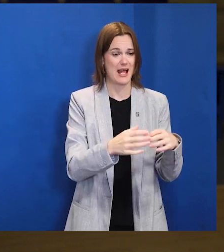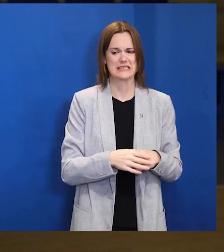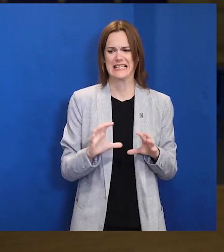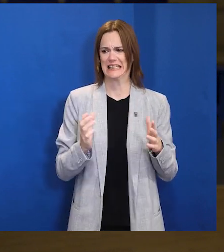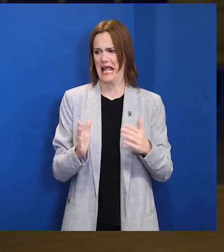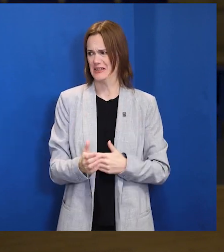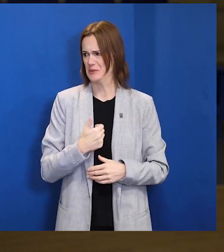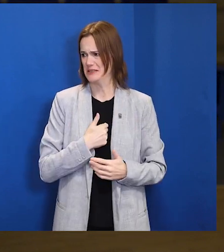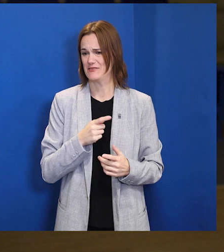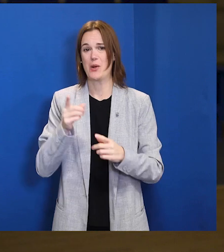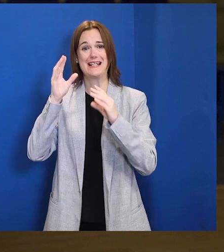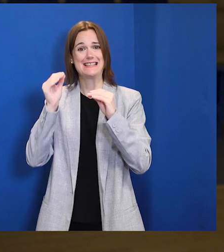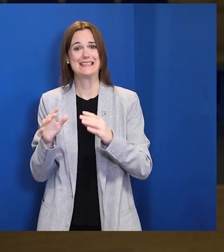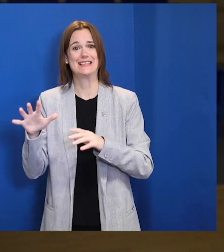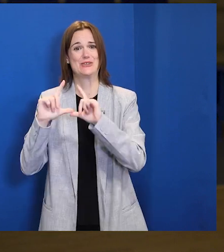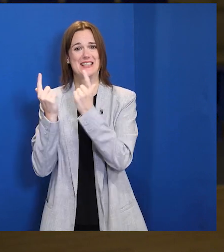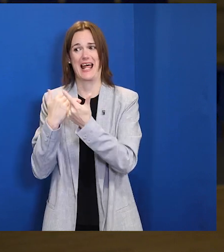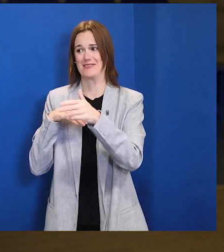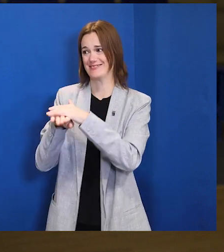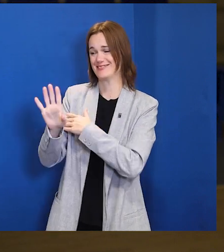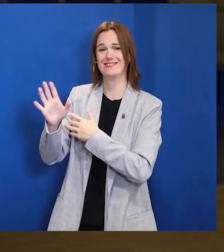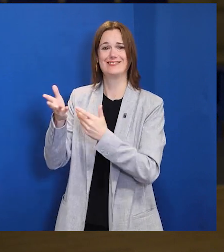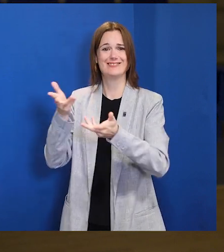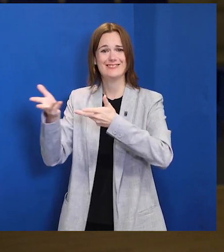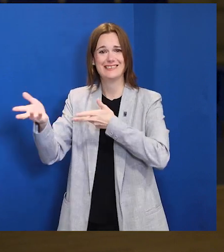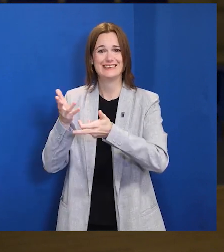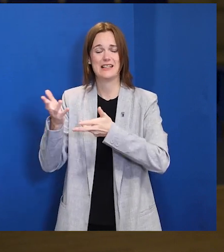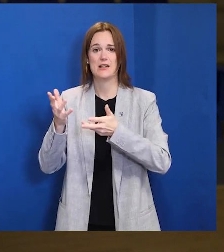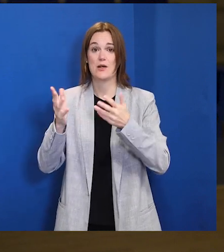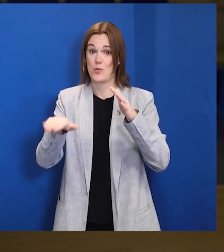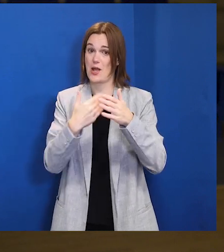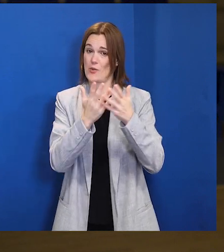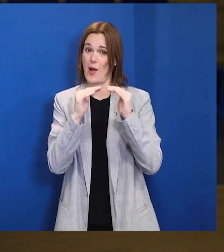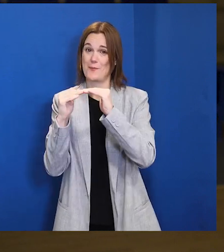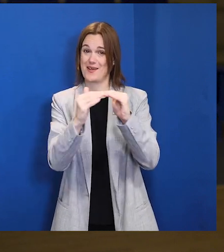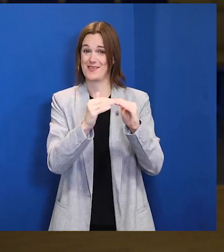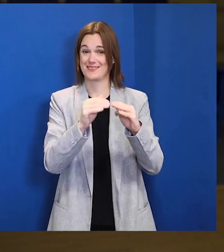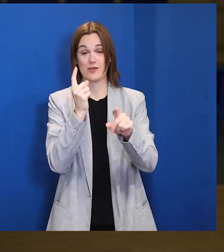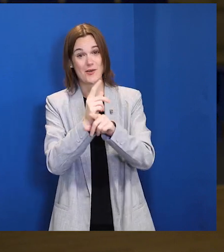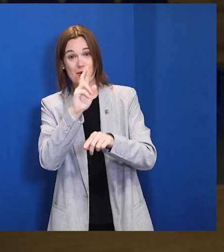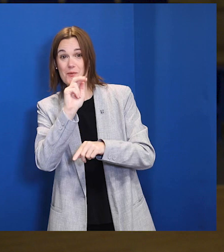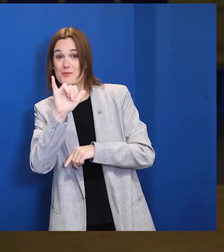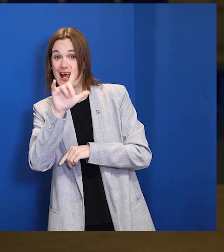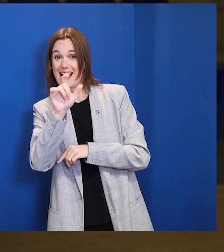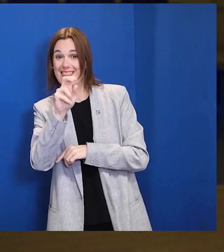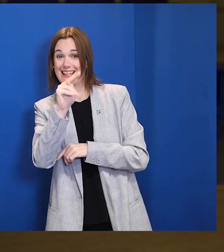with my classmates, in the classroom or go to the teacher's lounge to have lunch with them. Since they too are my peers.